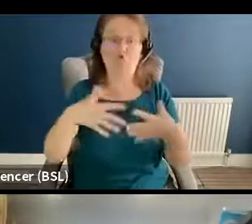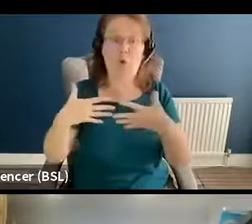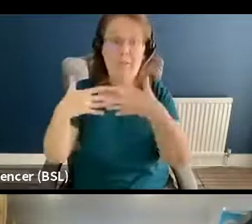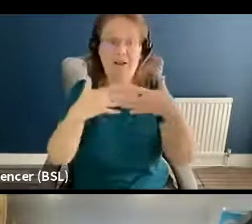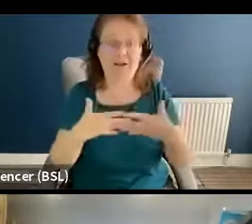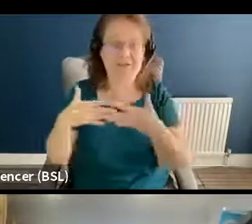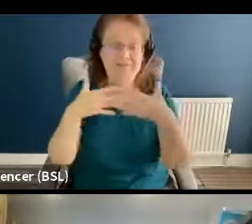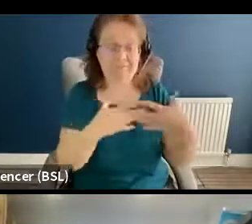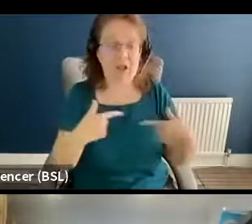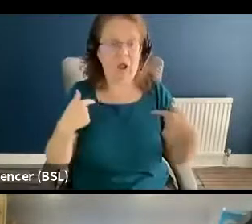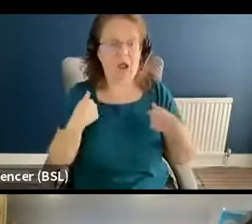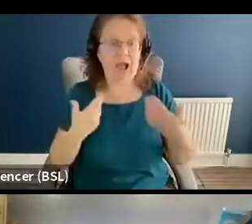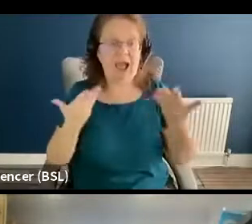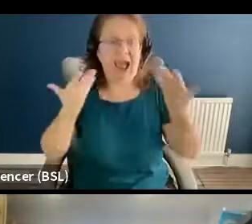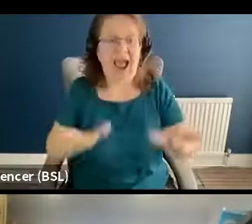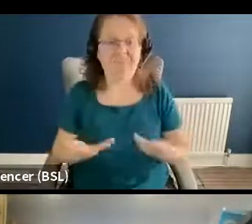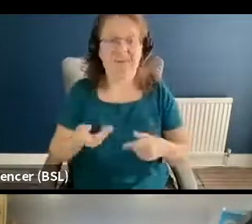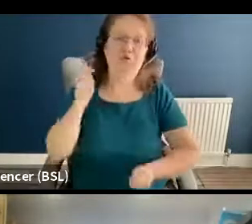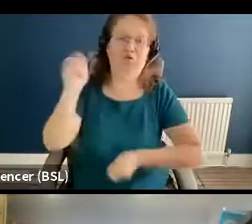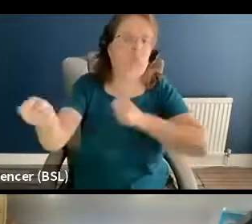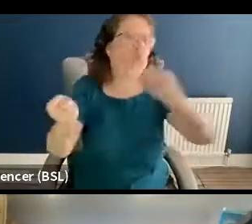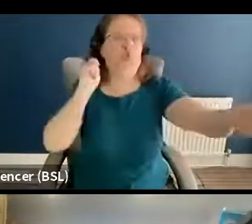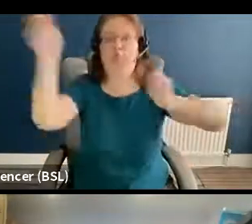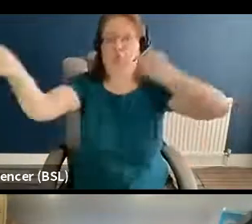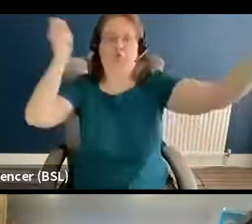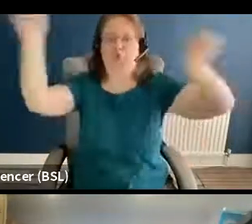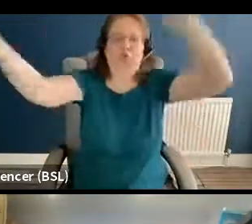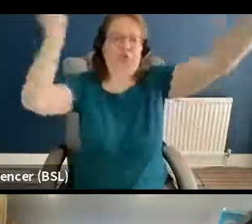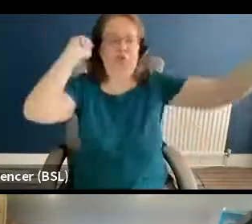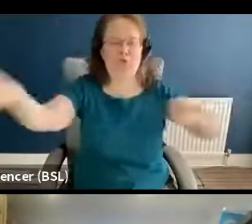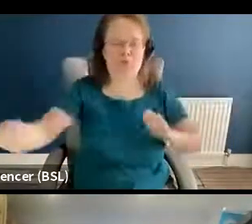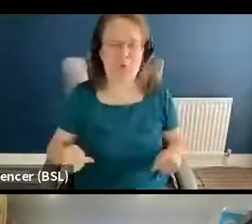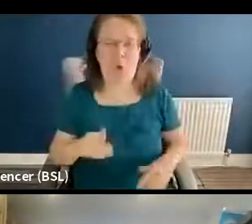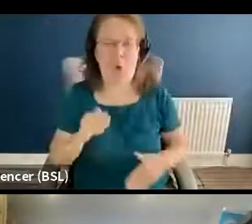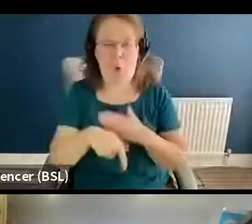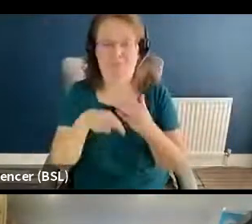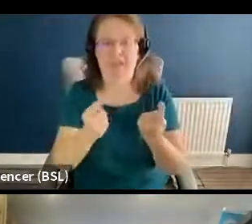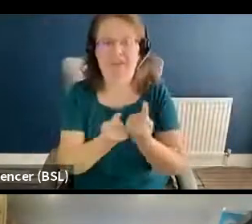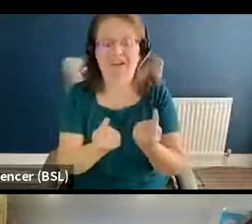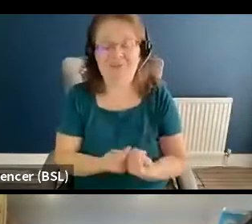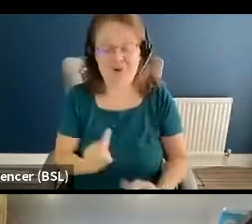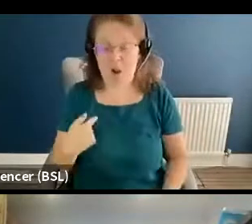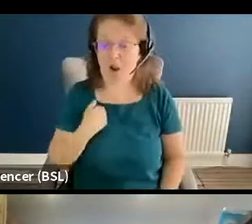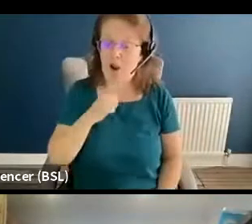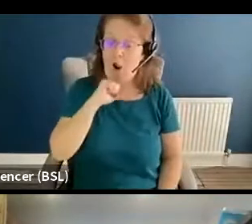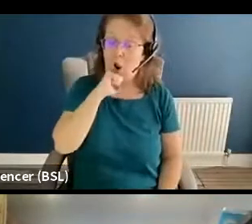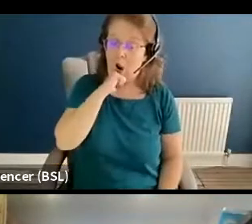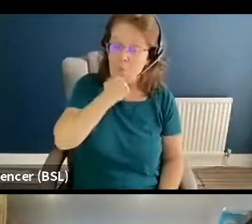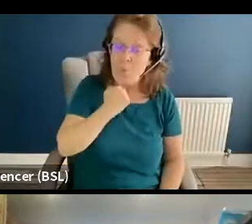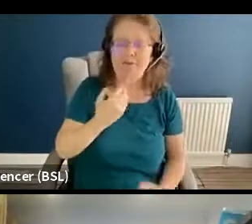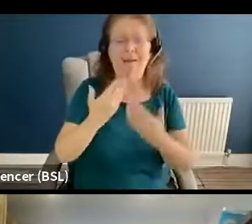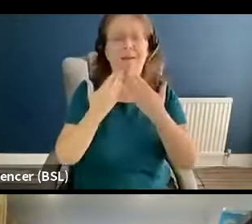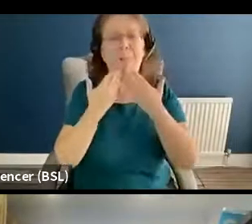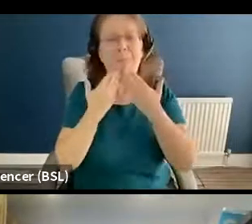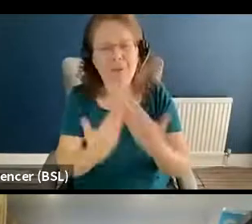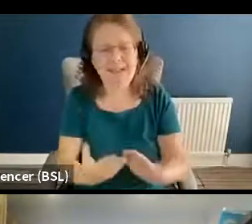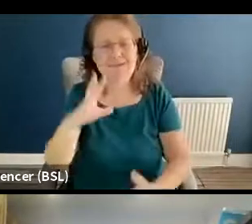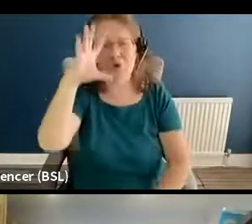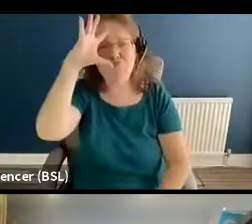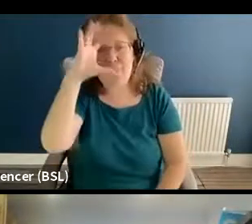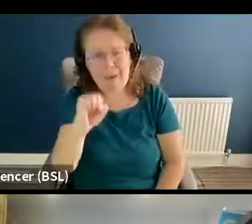people over these issues. And so I would say, can you please remember why we're doing this?